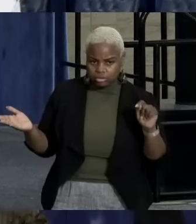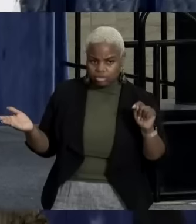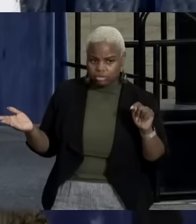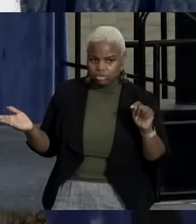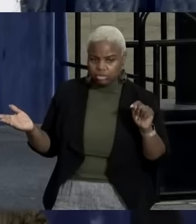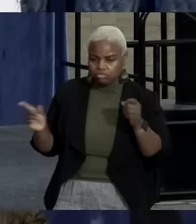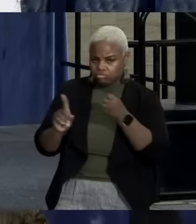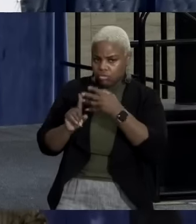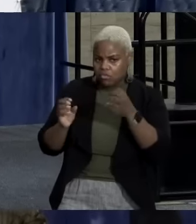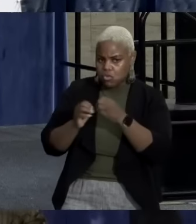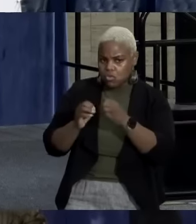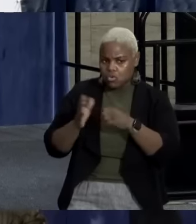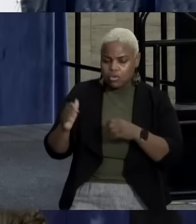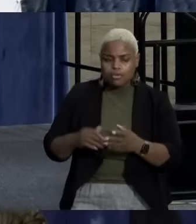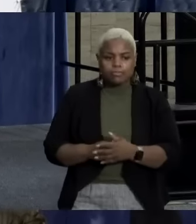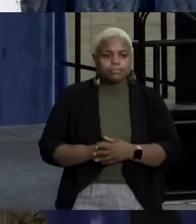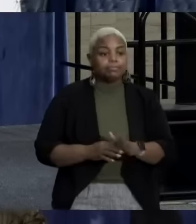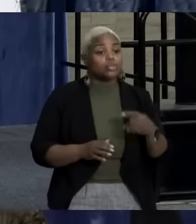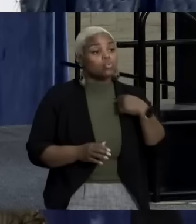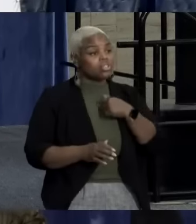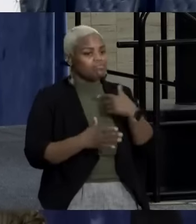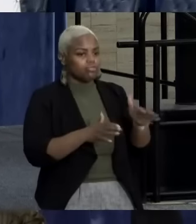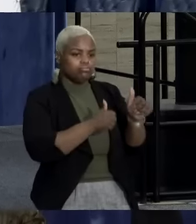Marty Makary: We are sticking with our philosophy that the government is